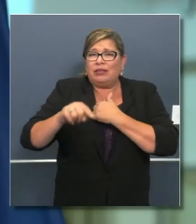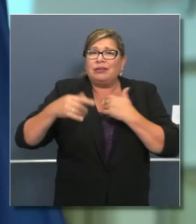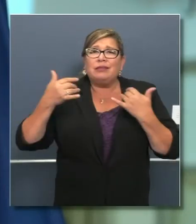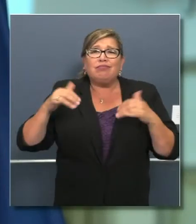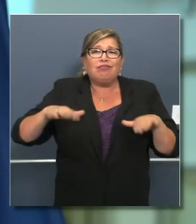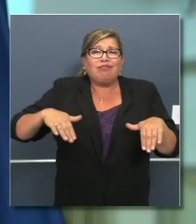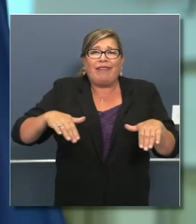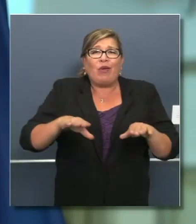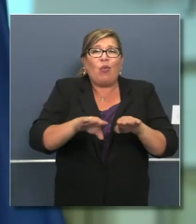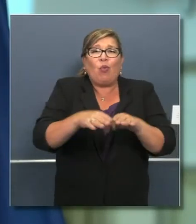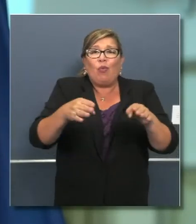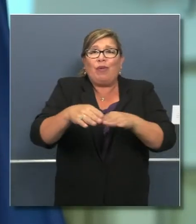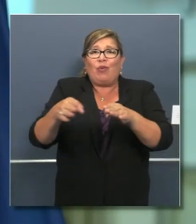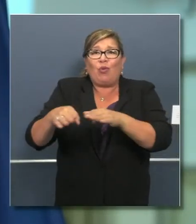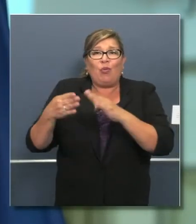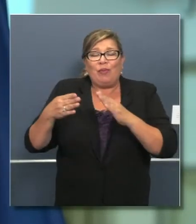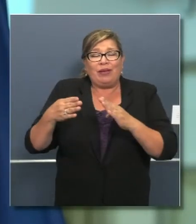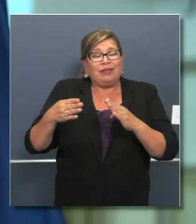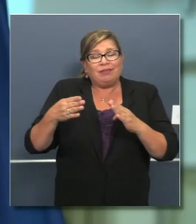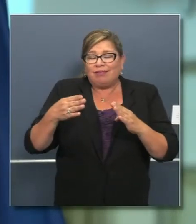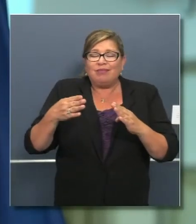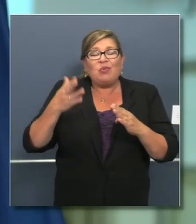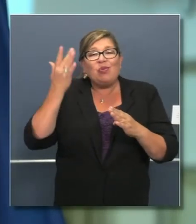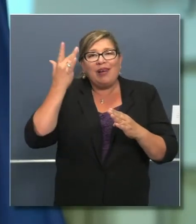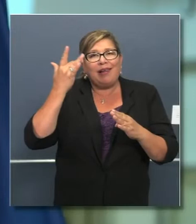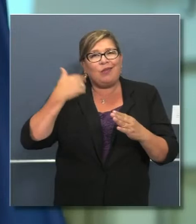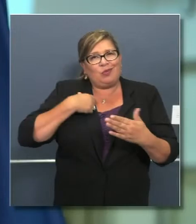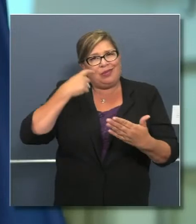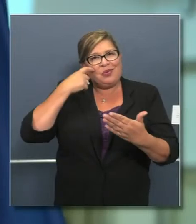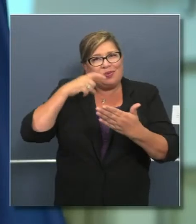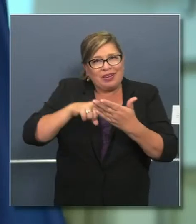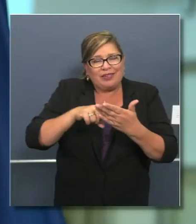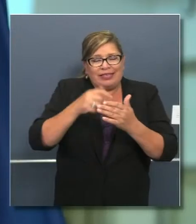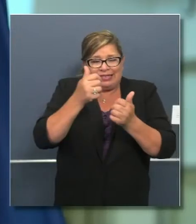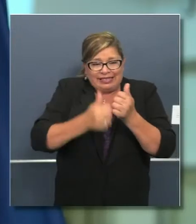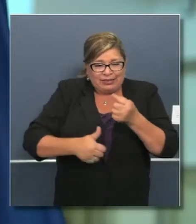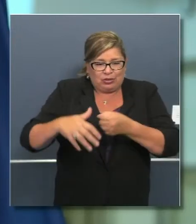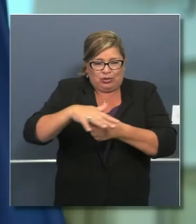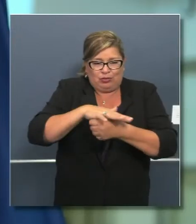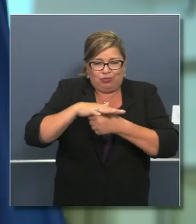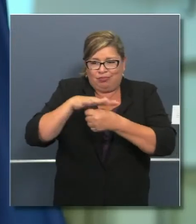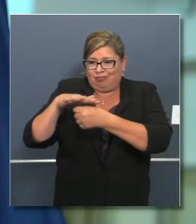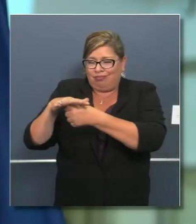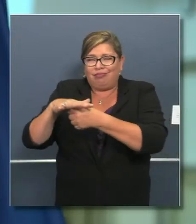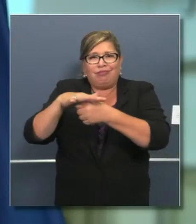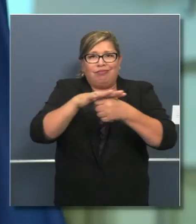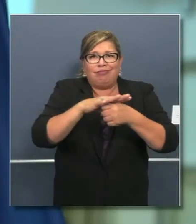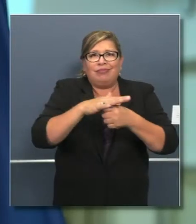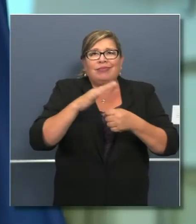back to the frame we recognize local conditions are different throughout the state of California